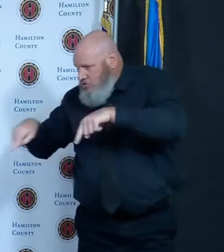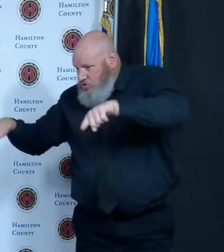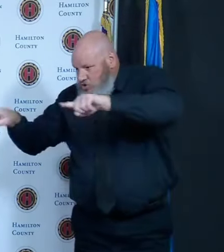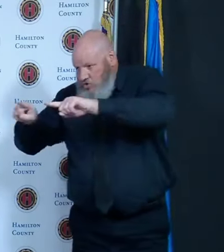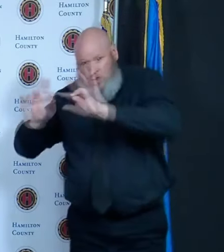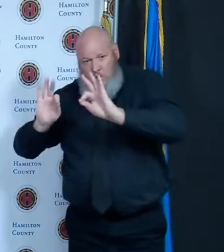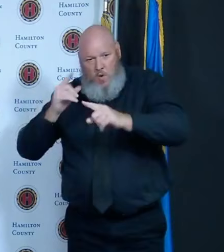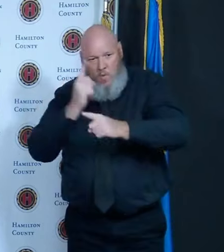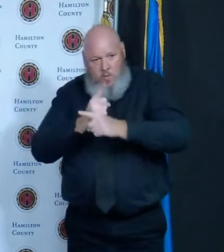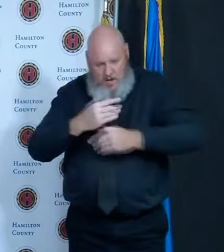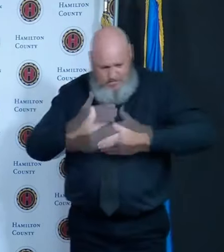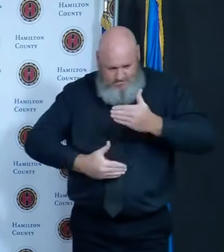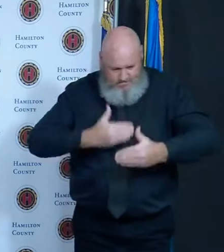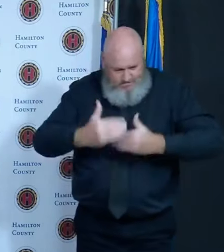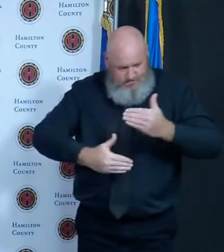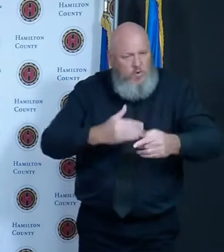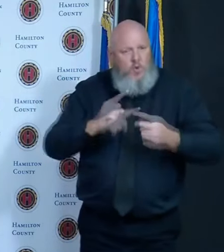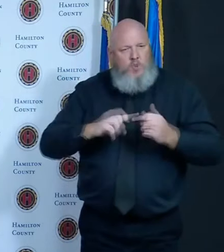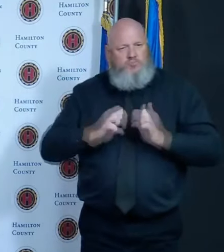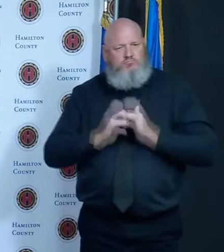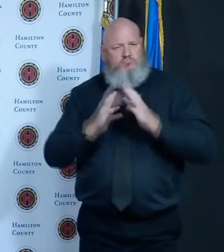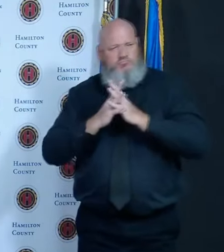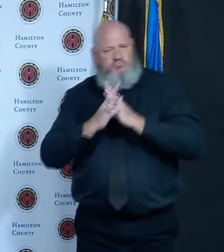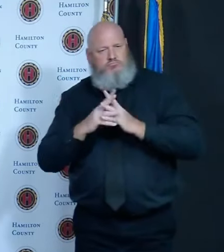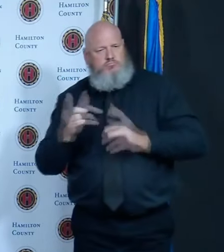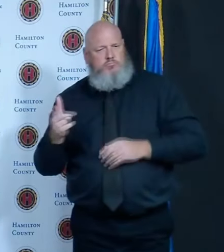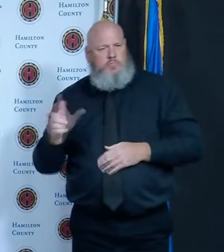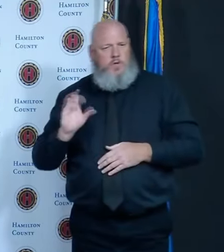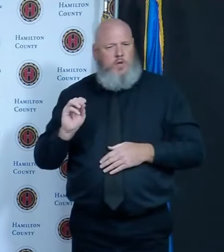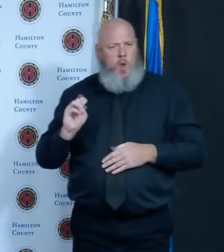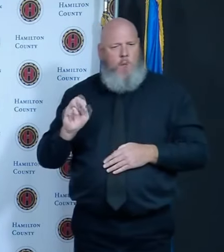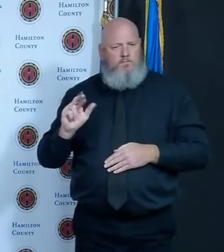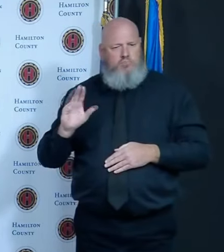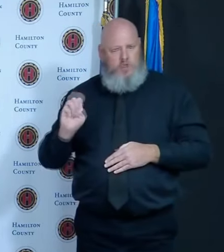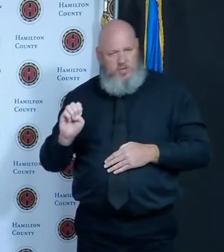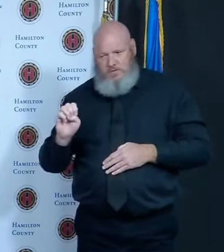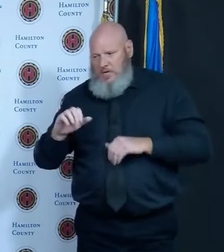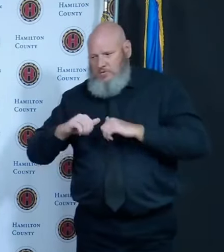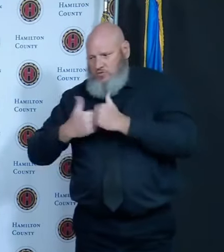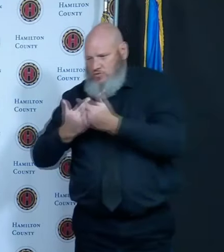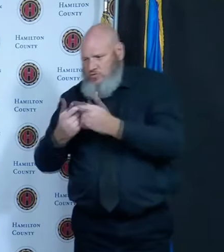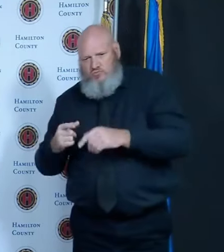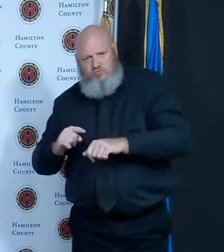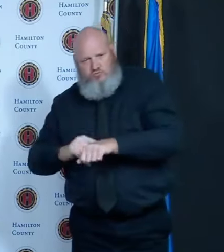safety in the center but recognizes that we can't all stay home until the